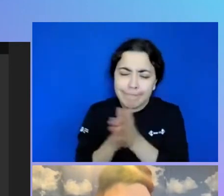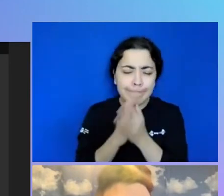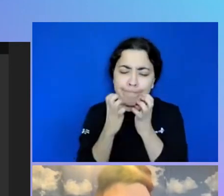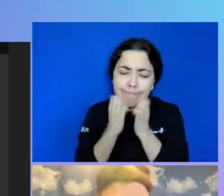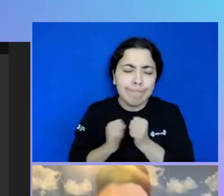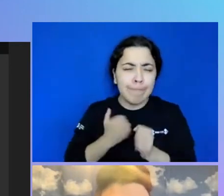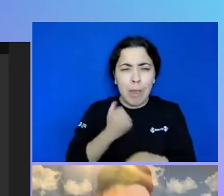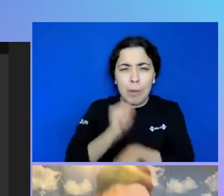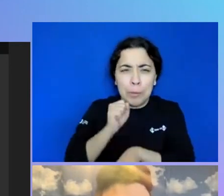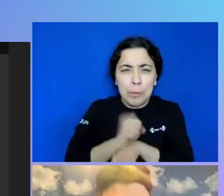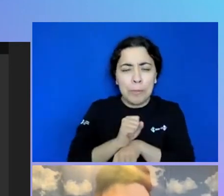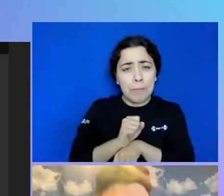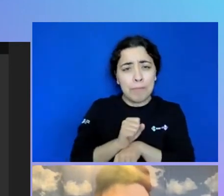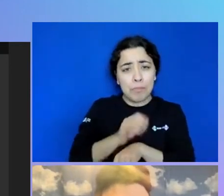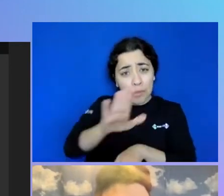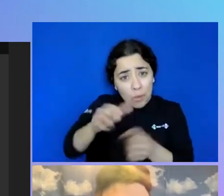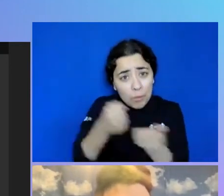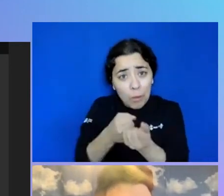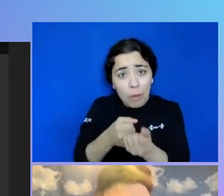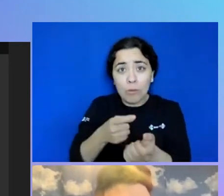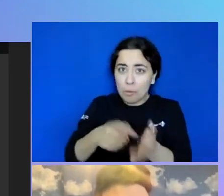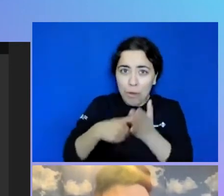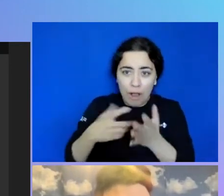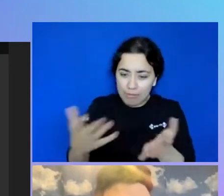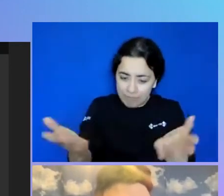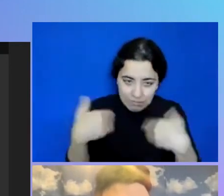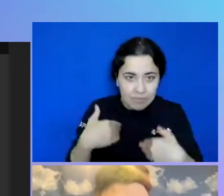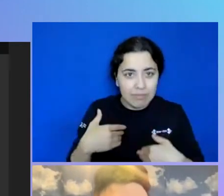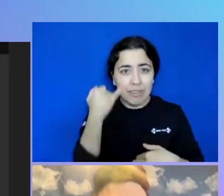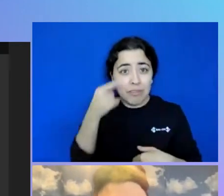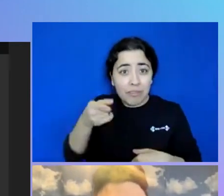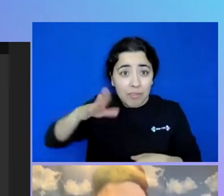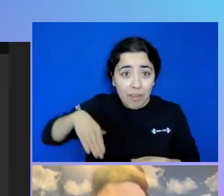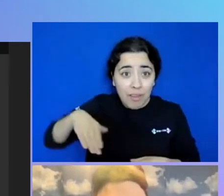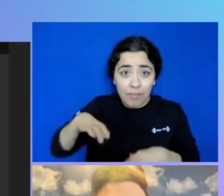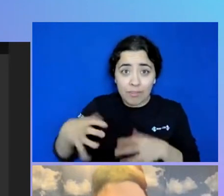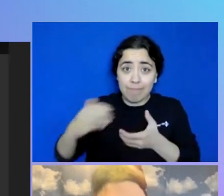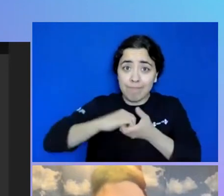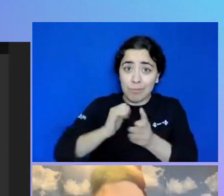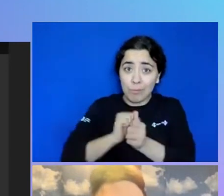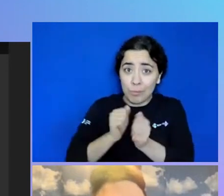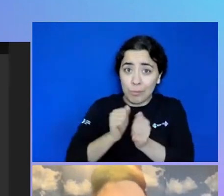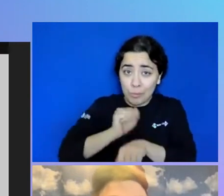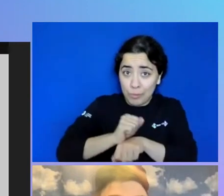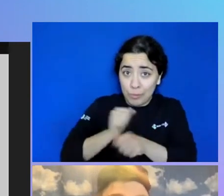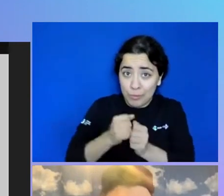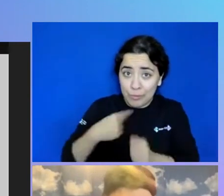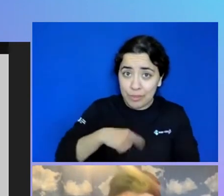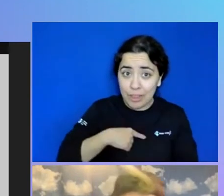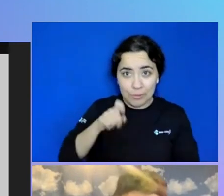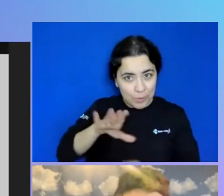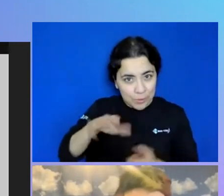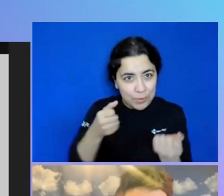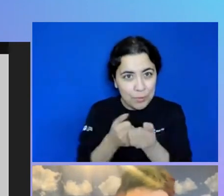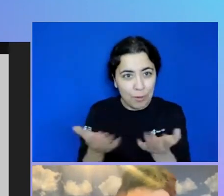your support to do it. If you're not already doing the work with